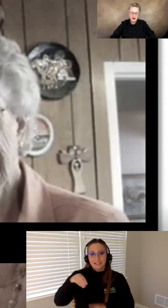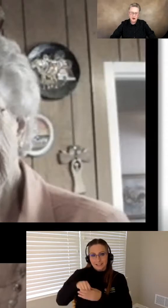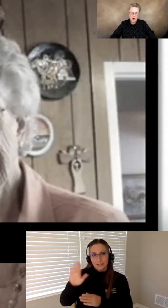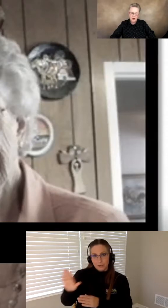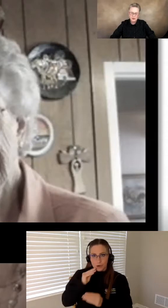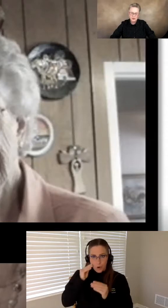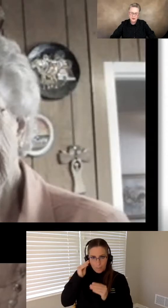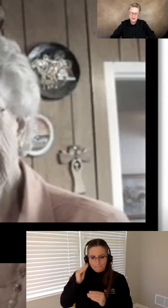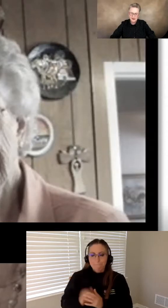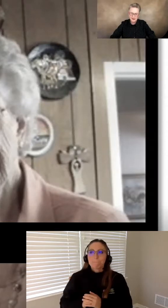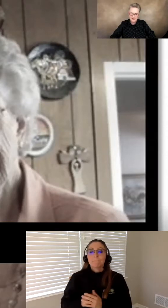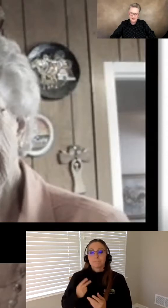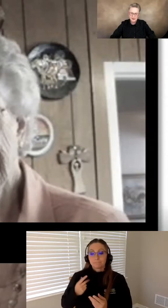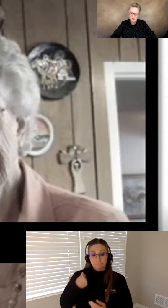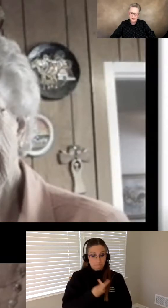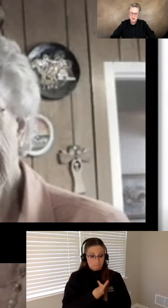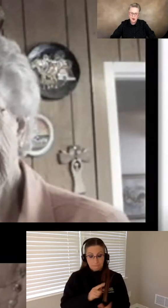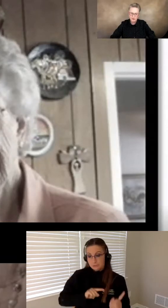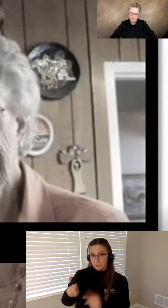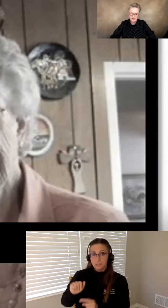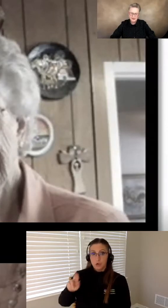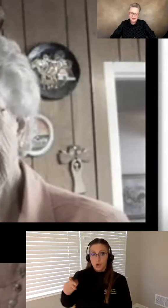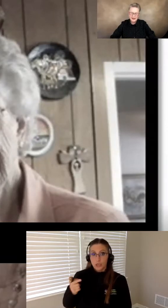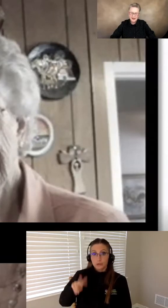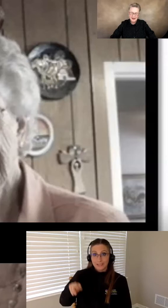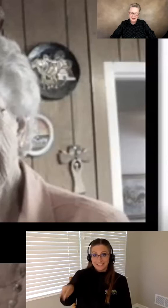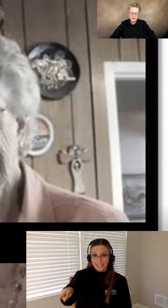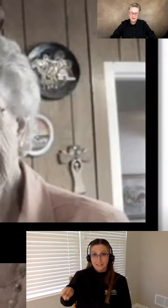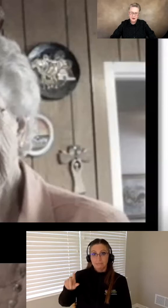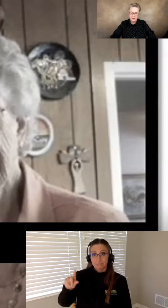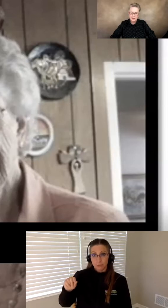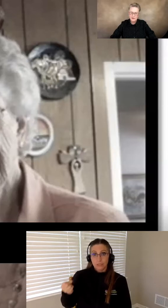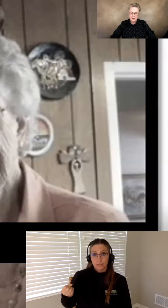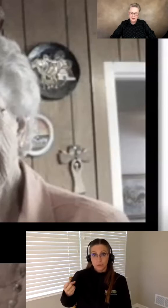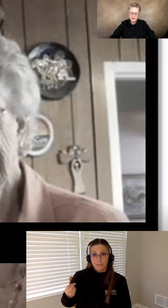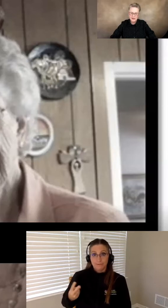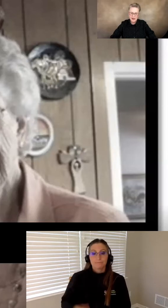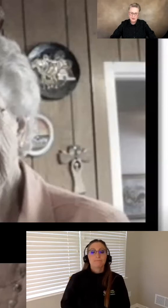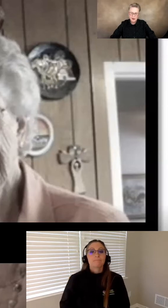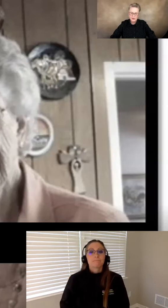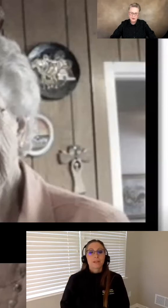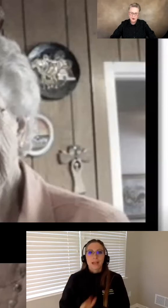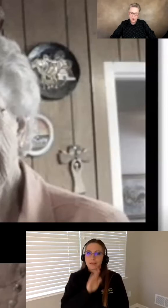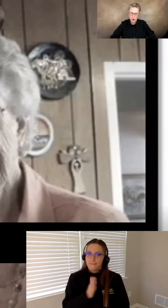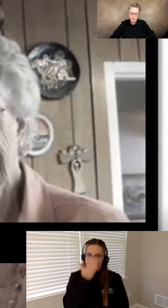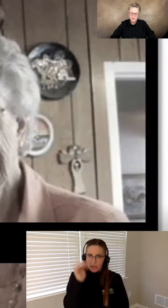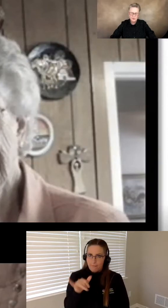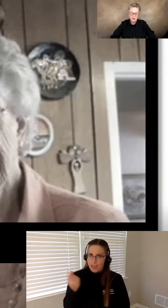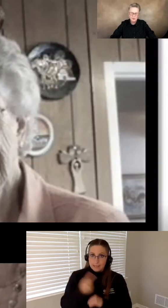on August 22nd in 2012 and I'll never forget the day we went to her beautiful